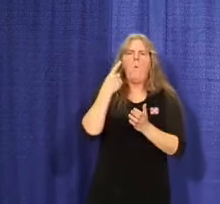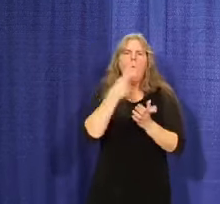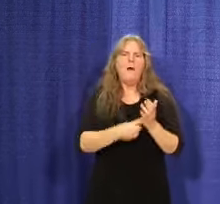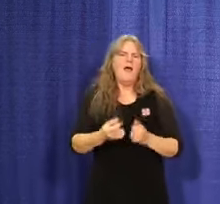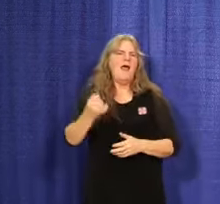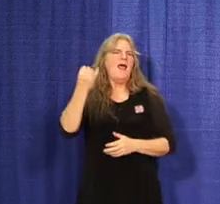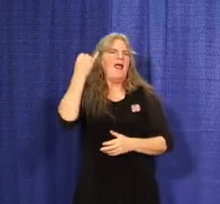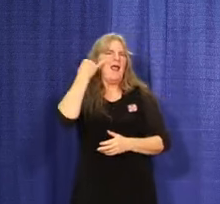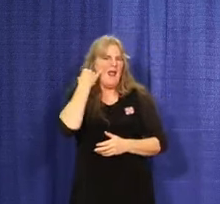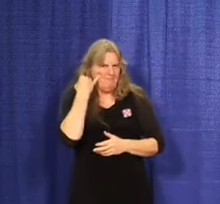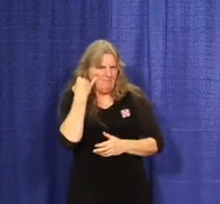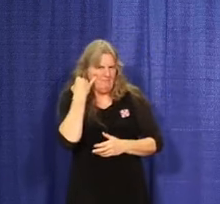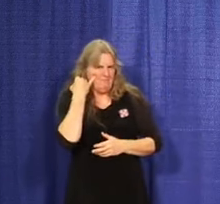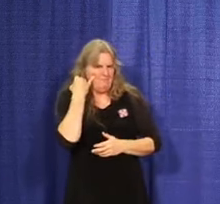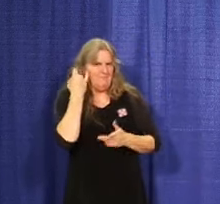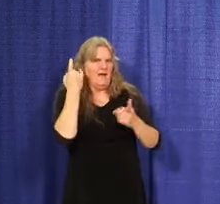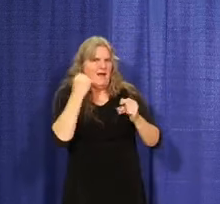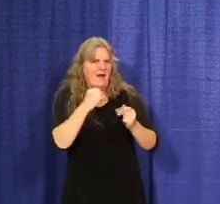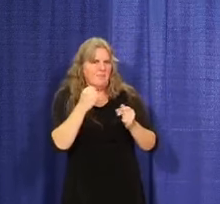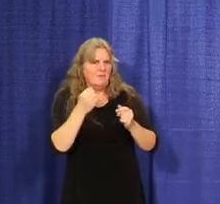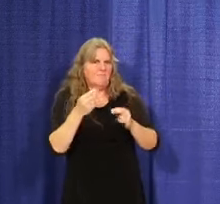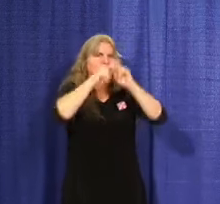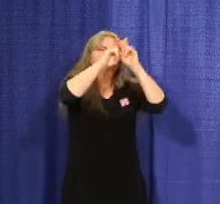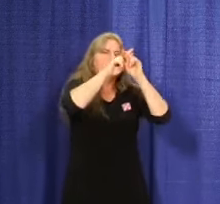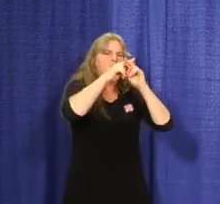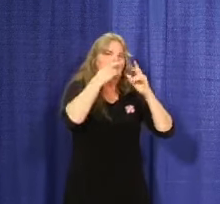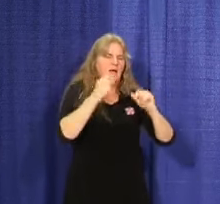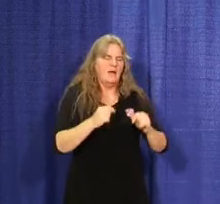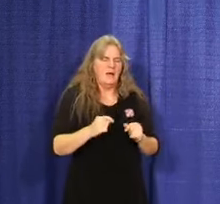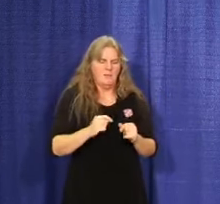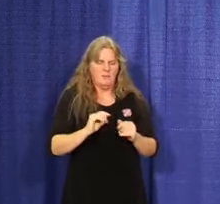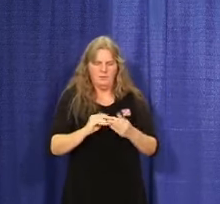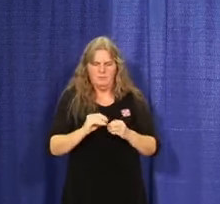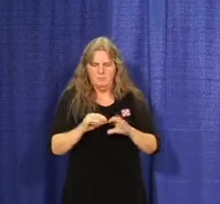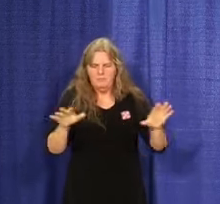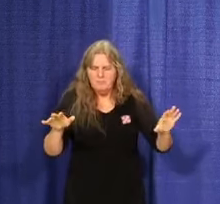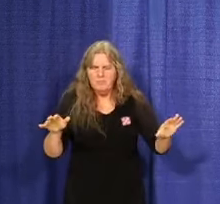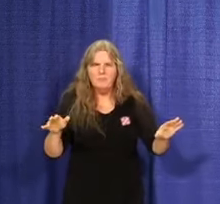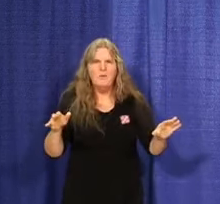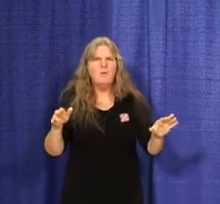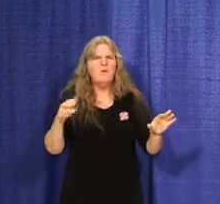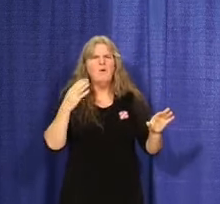importations that result in community spread? What is community spread, anyway?